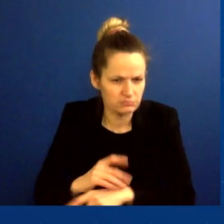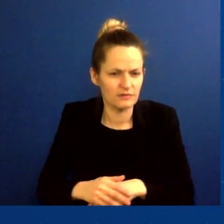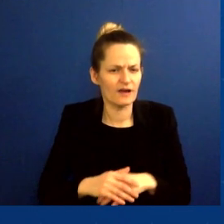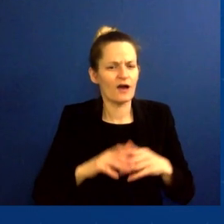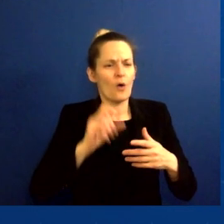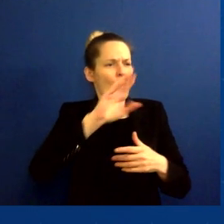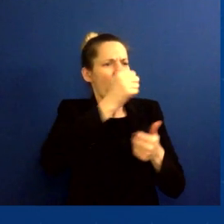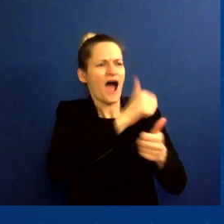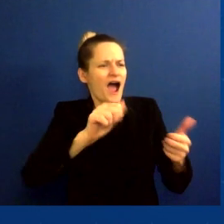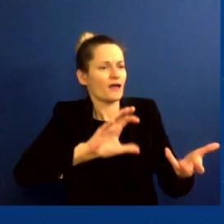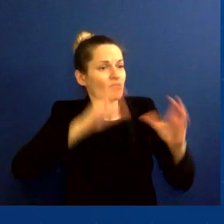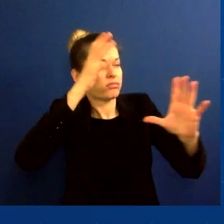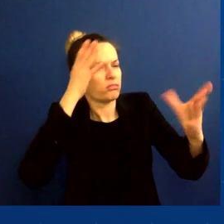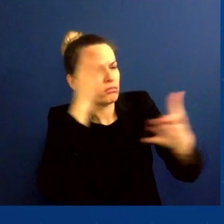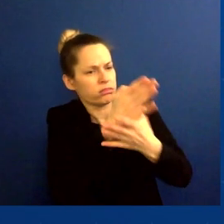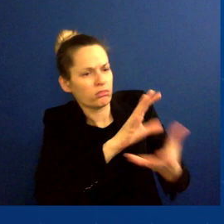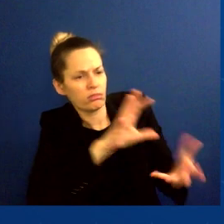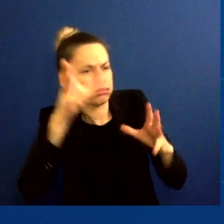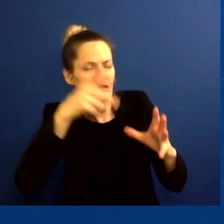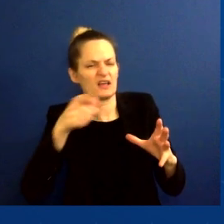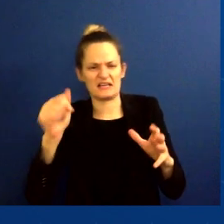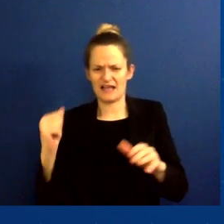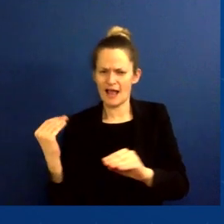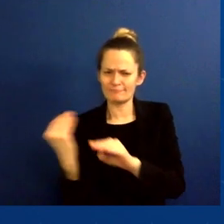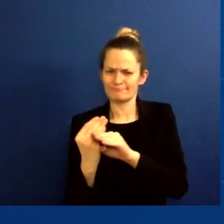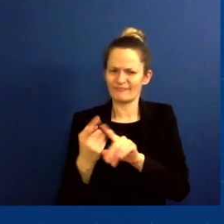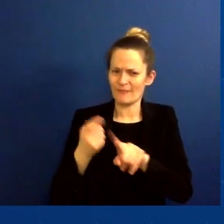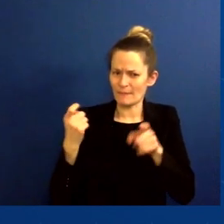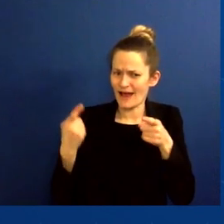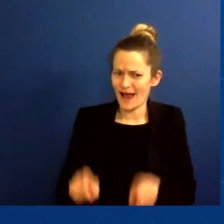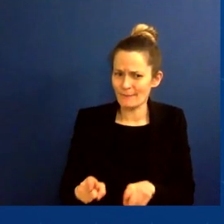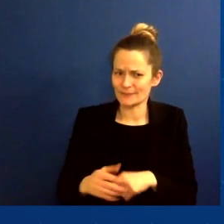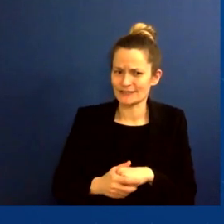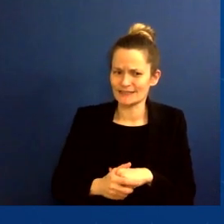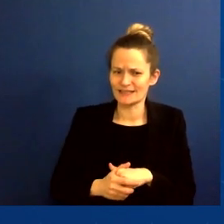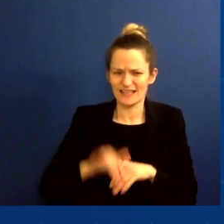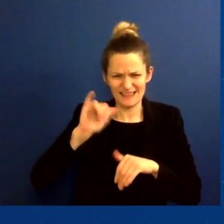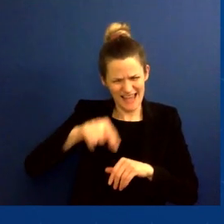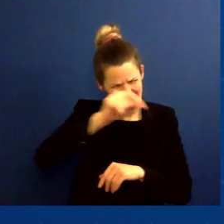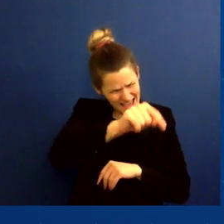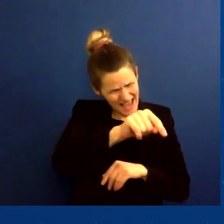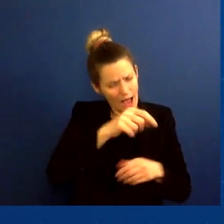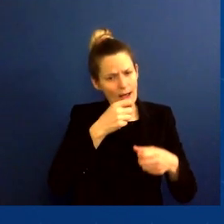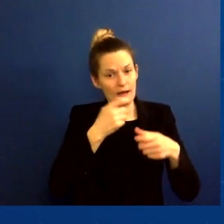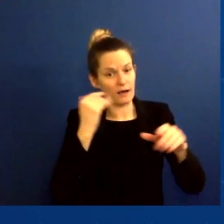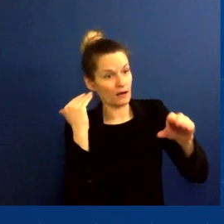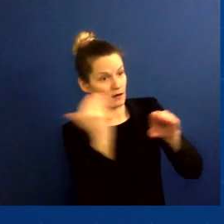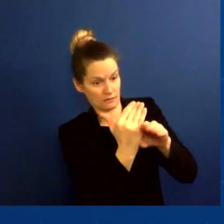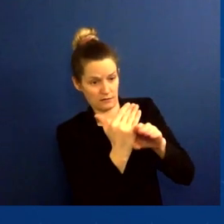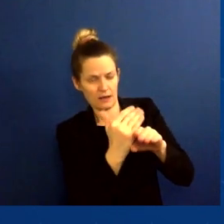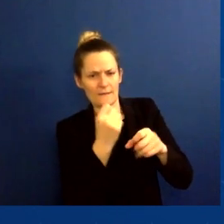And that makes a big difference for the American taxpayer. Because when big construction projects are completed efficiently